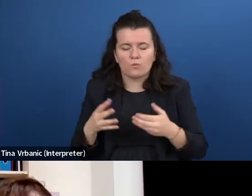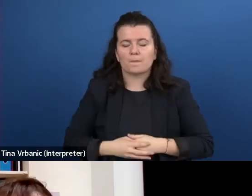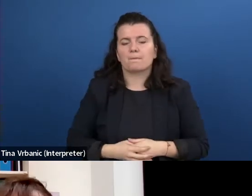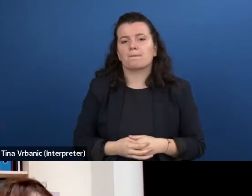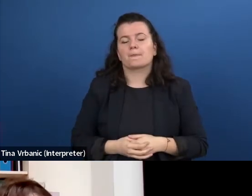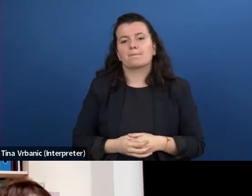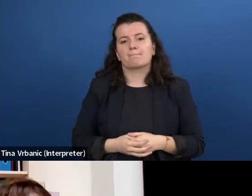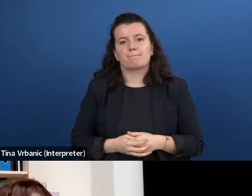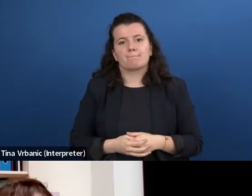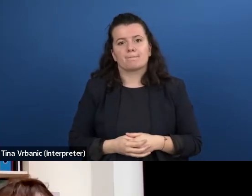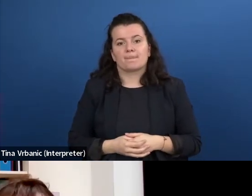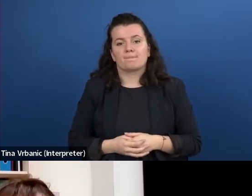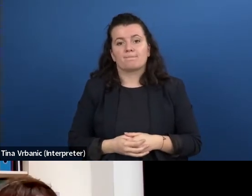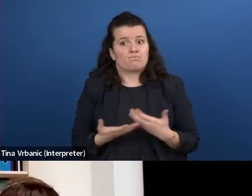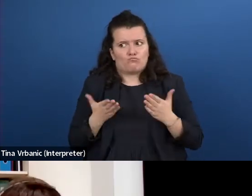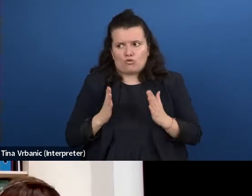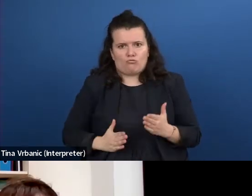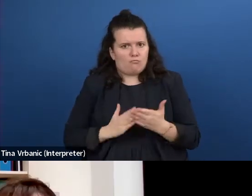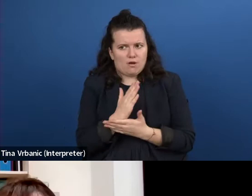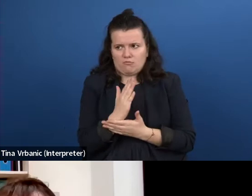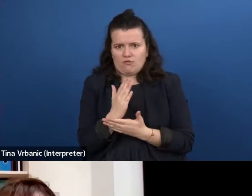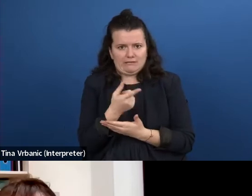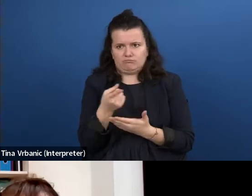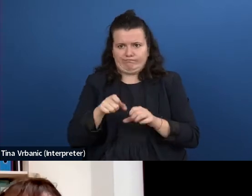and intersectional violations, multiple discrimination.